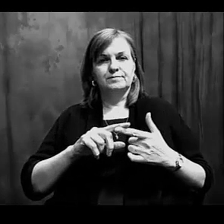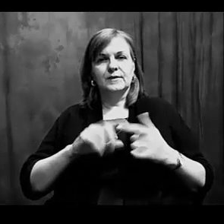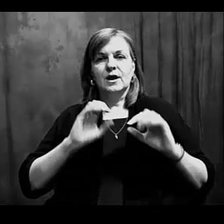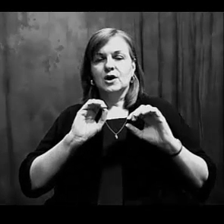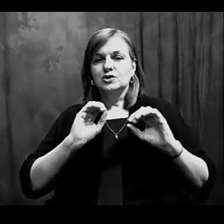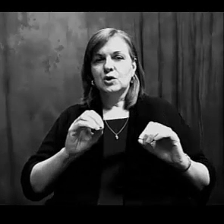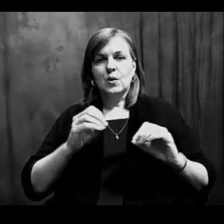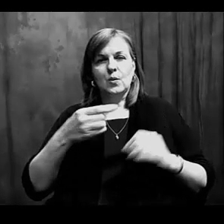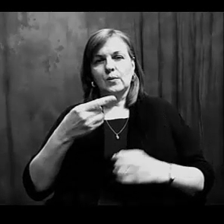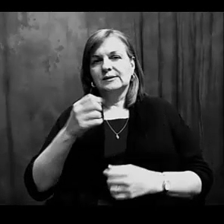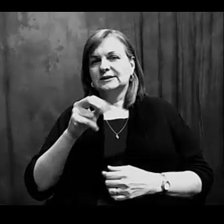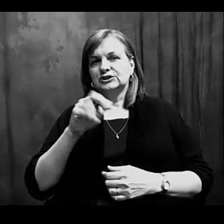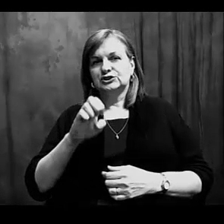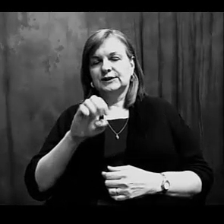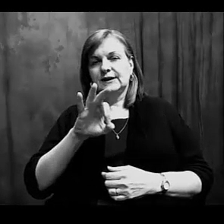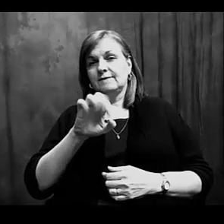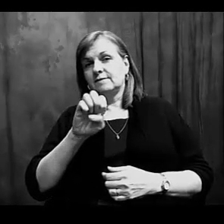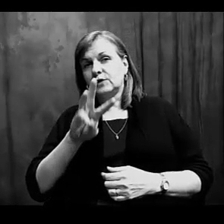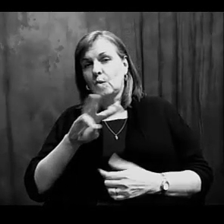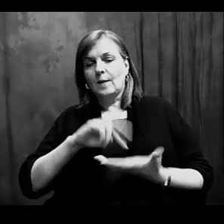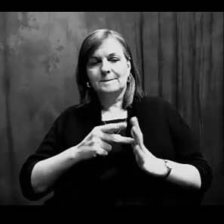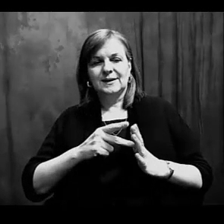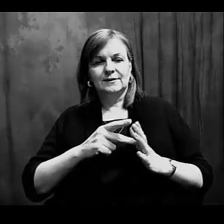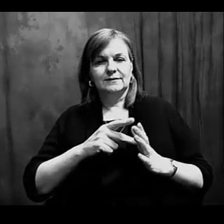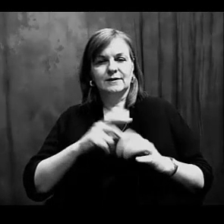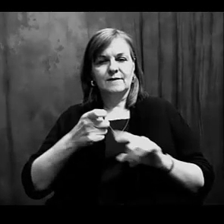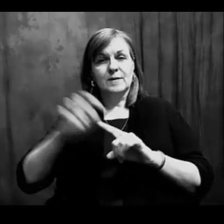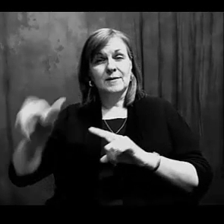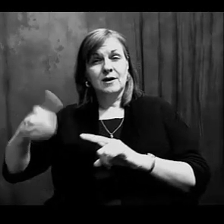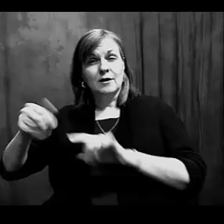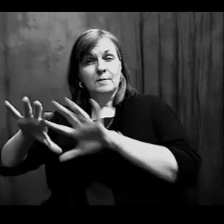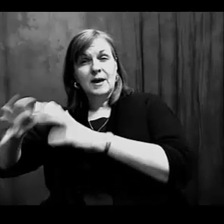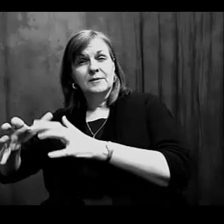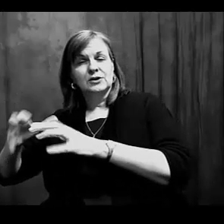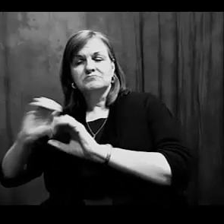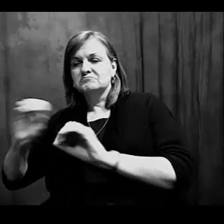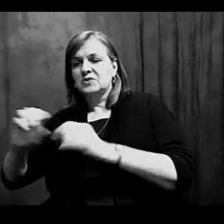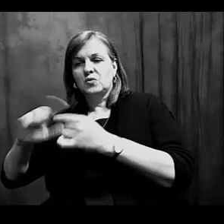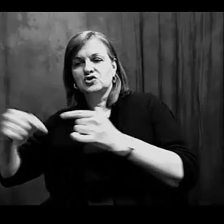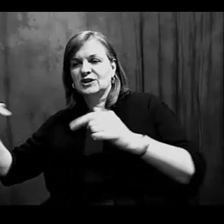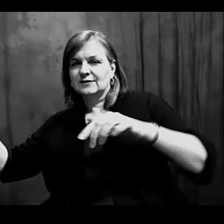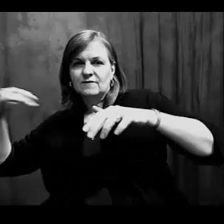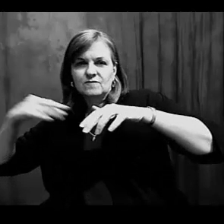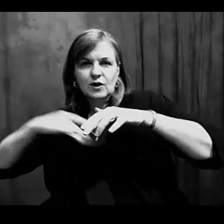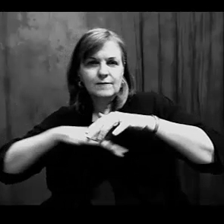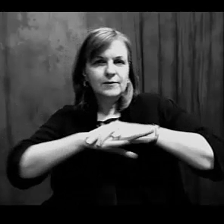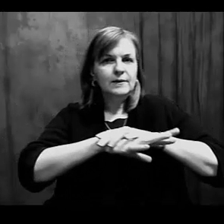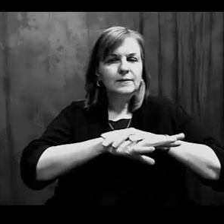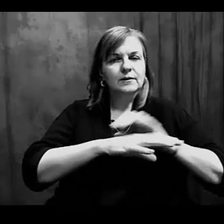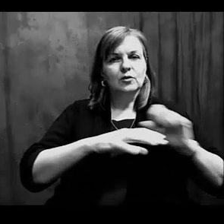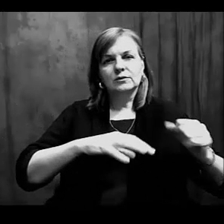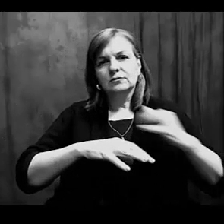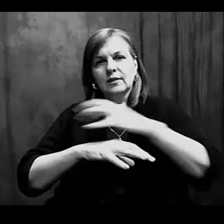it must be very large -- there must be no gene flow -- this means that no one between populations